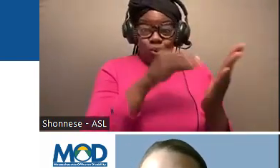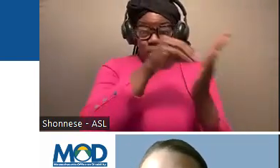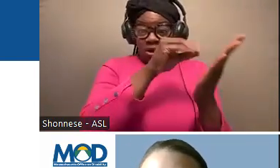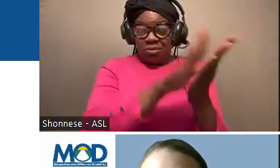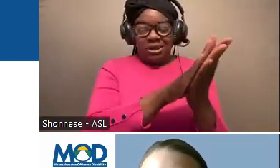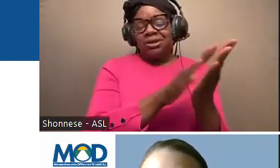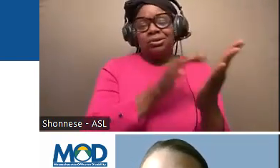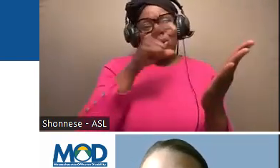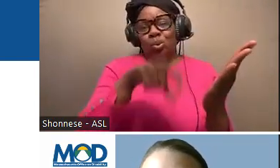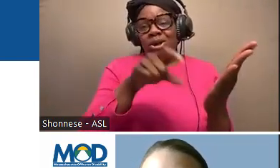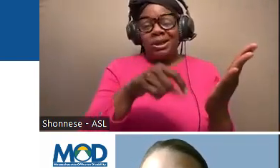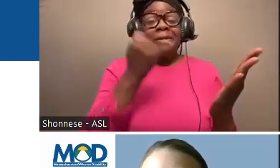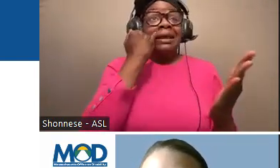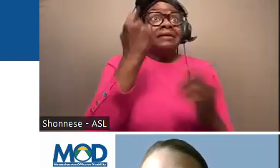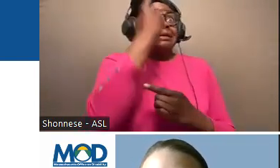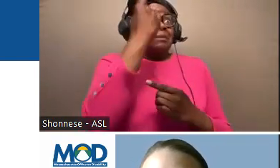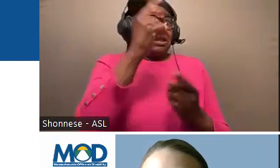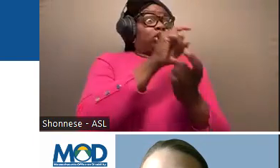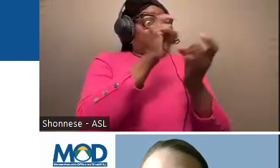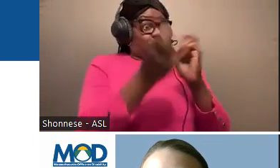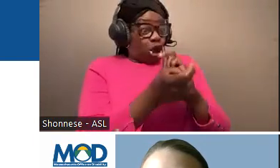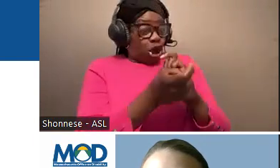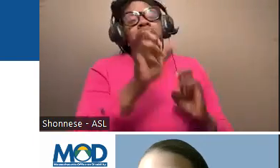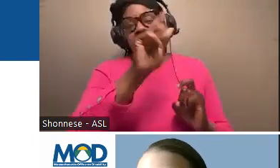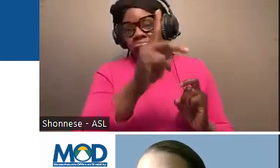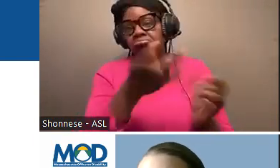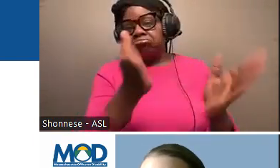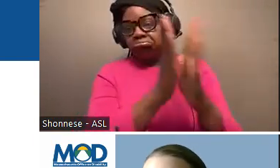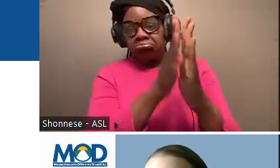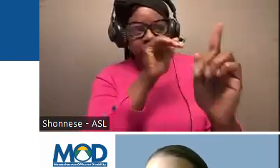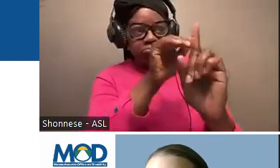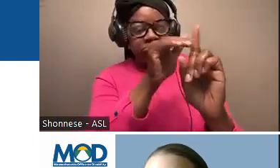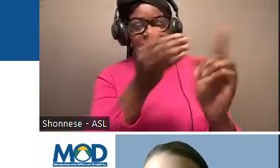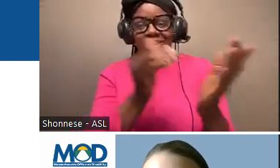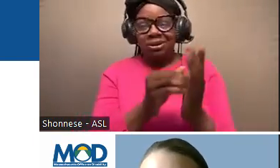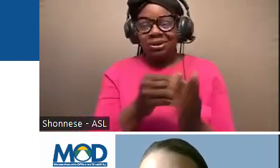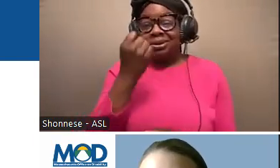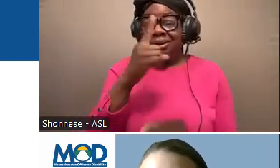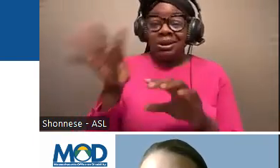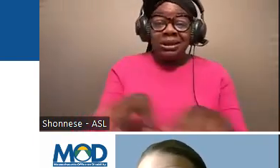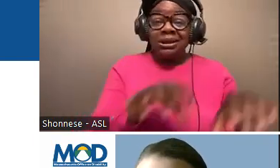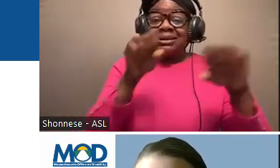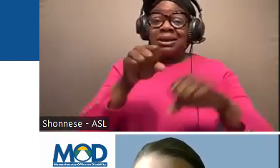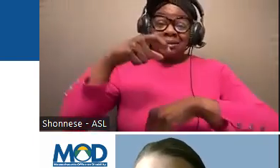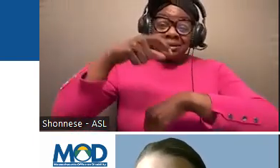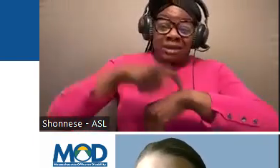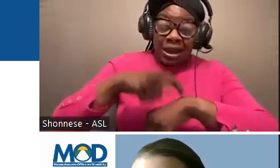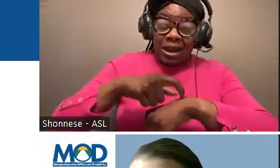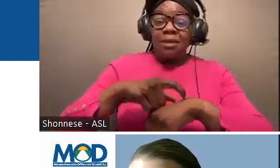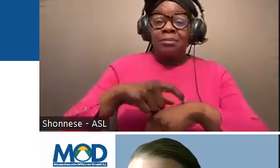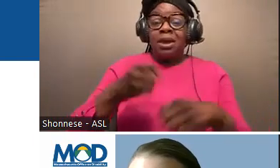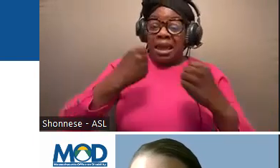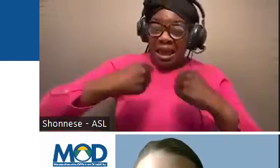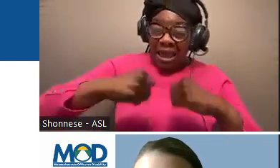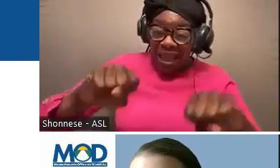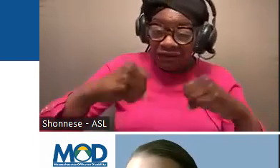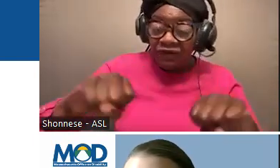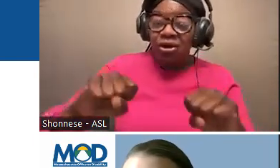So, you know, it takes time, effort, and money to get a doctor's note. You have to pay a co-pay,